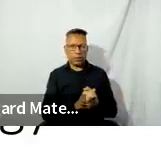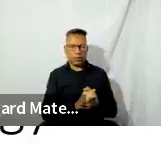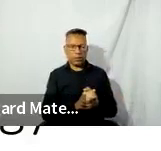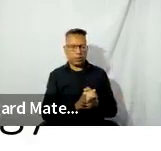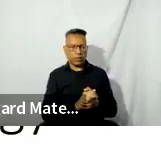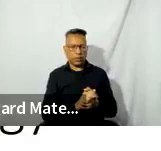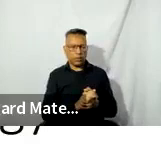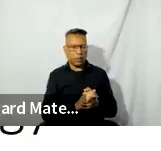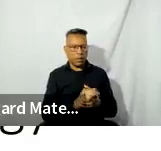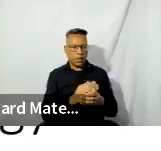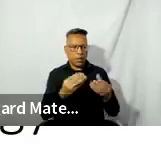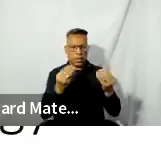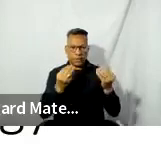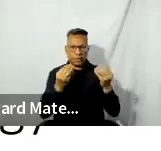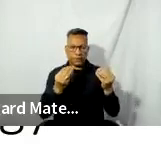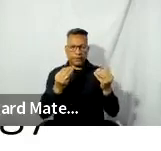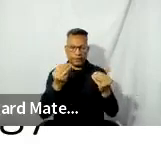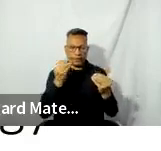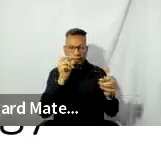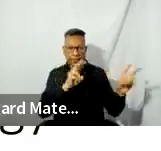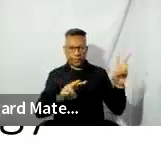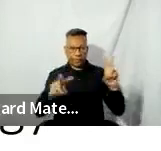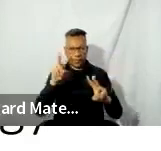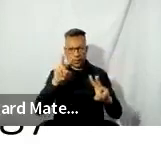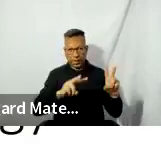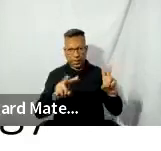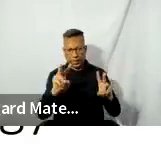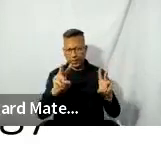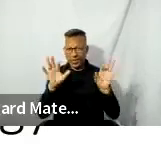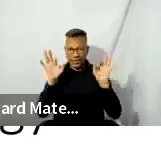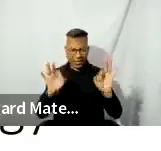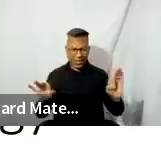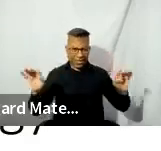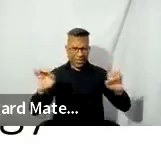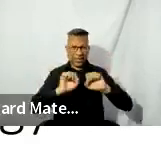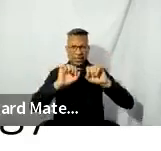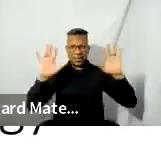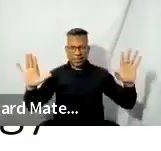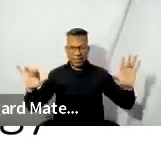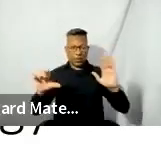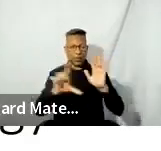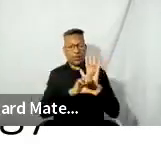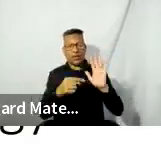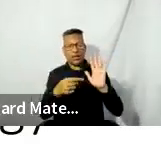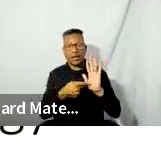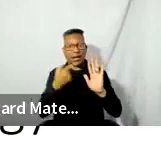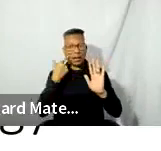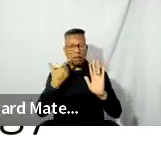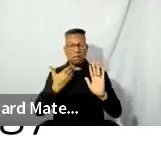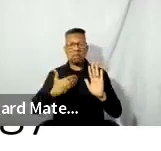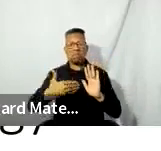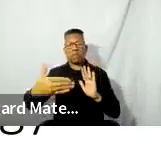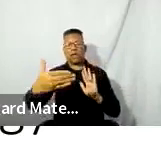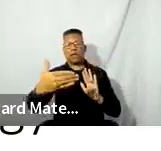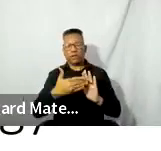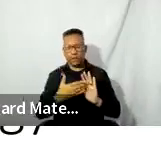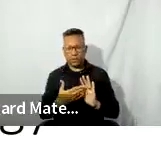for a a particular concrete account of of how the law manifest manifests itself in particular manifests itself in particular. in the